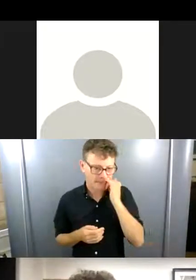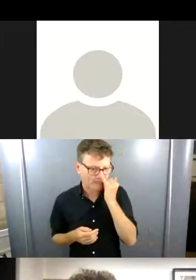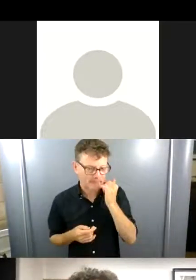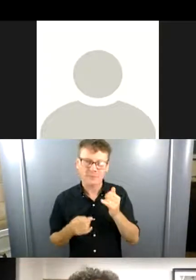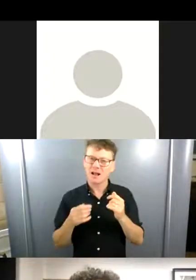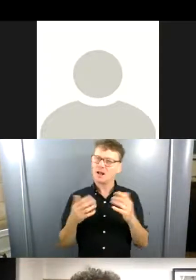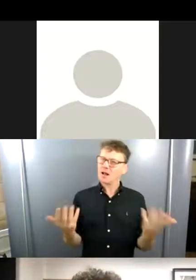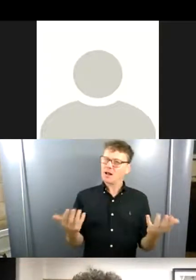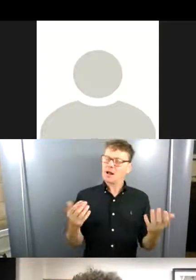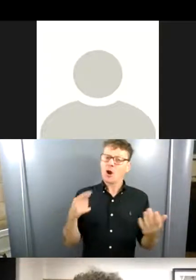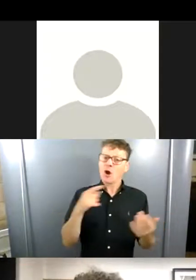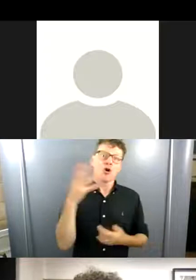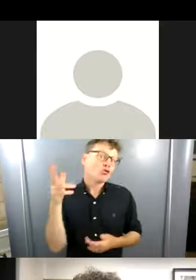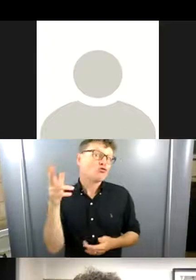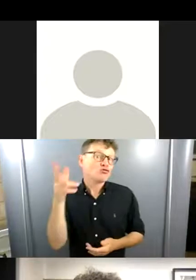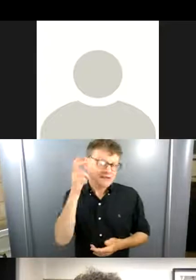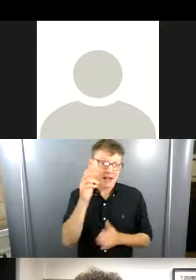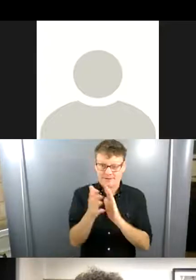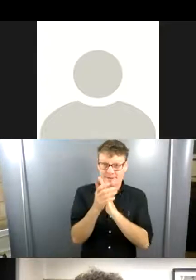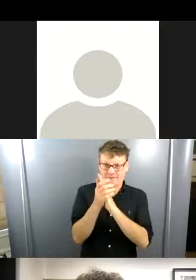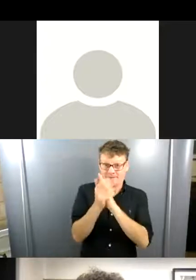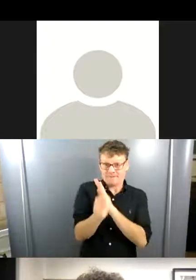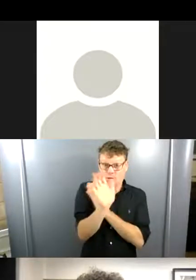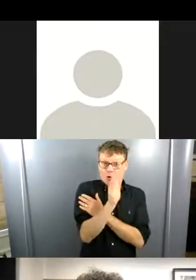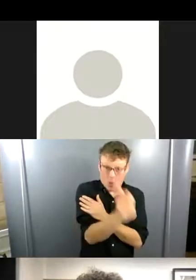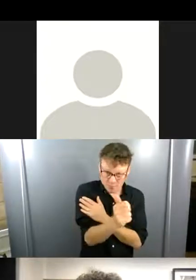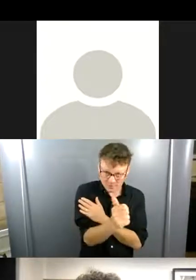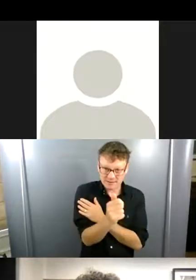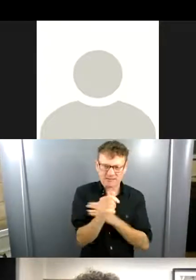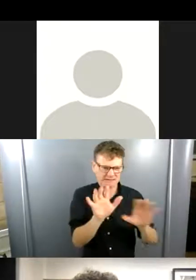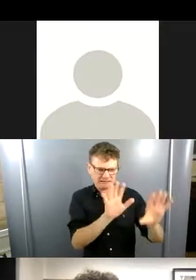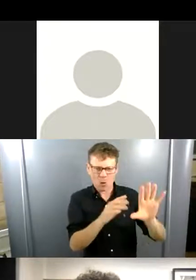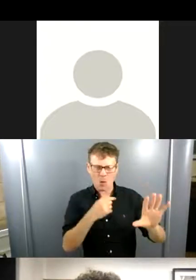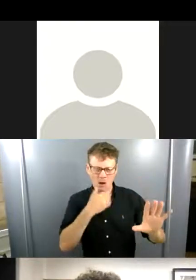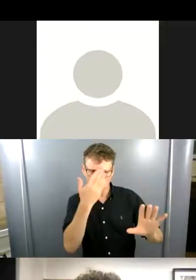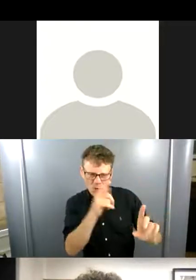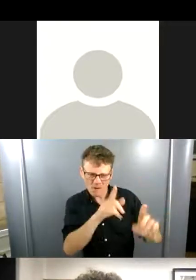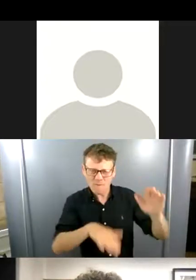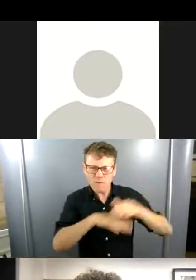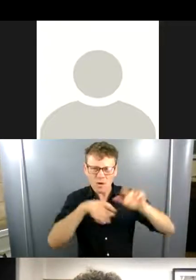have receptive competence we don't have a full picture of their linguistic knowledge and in terms